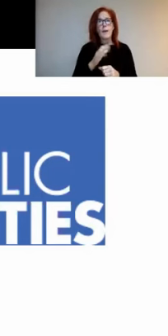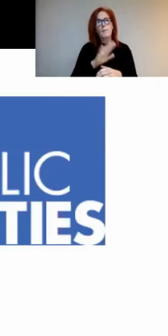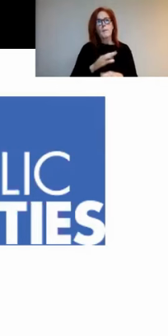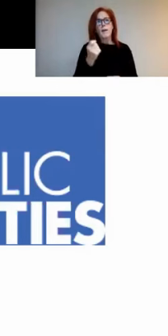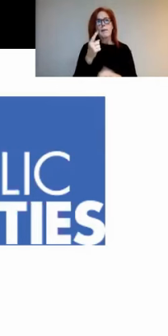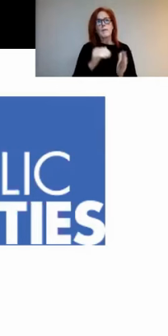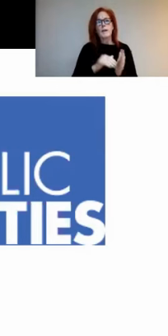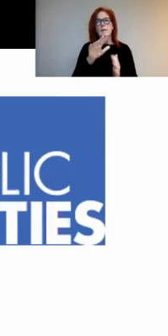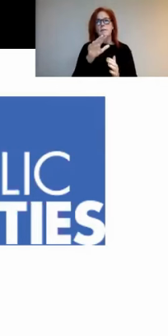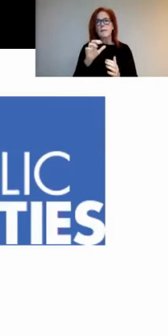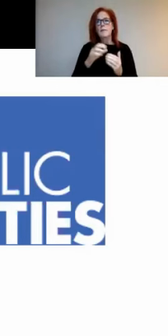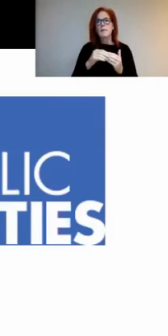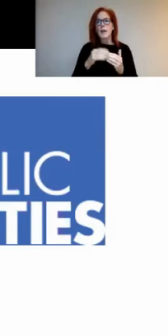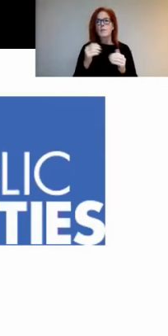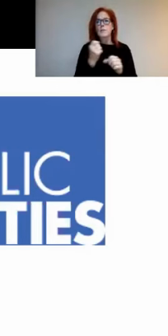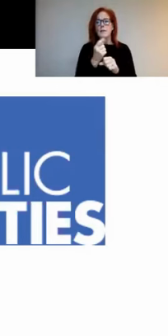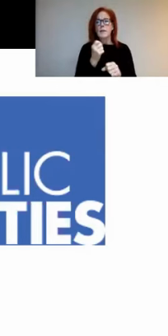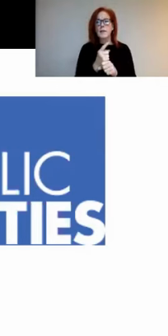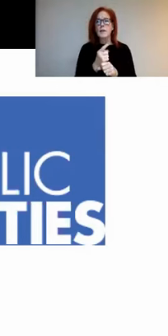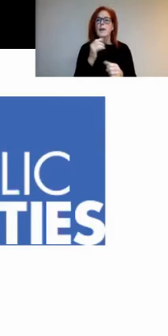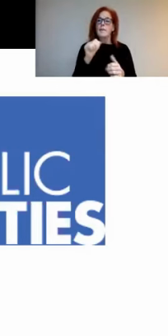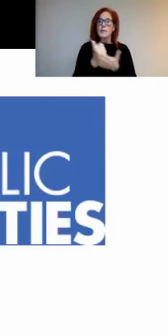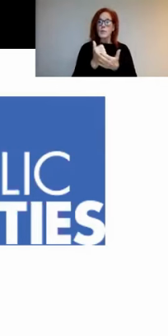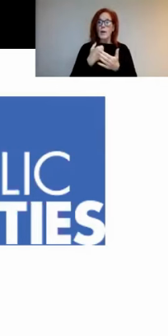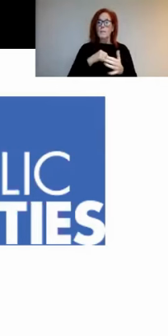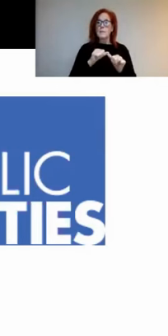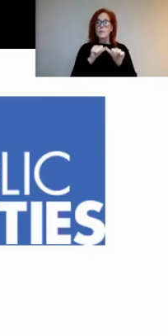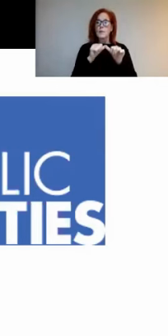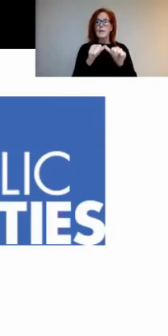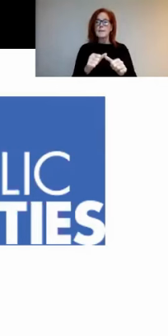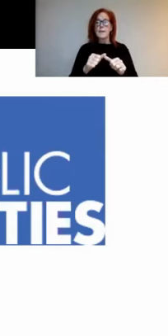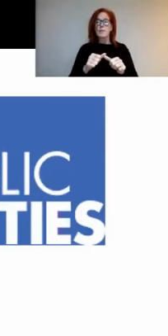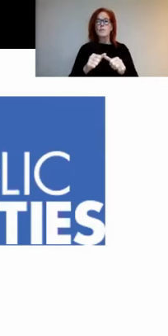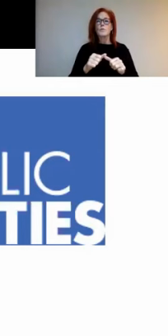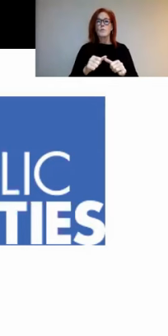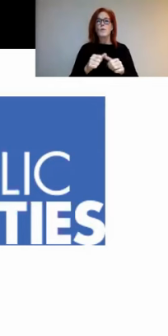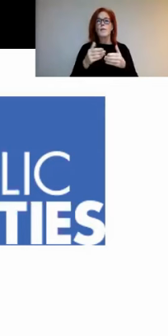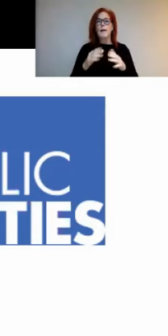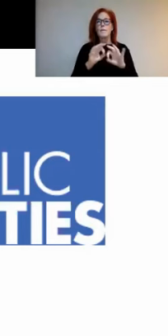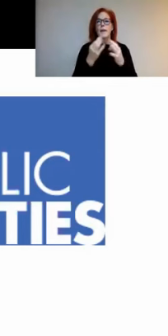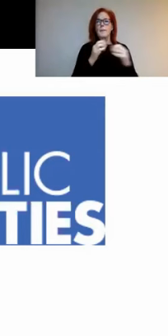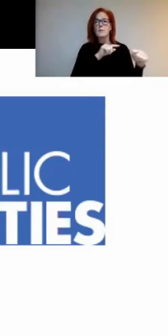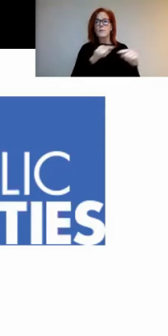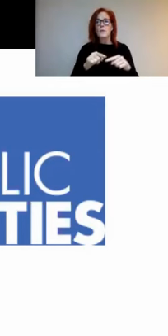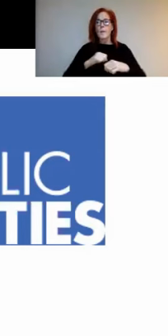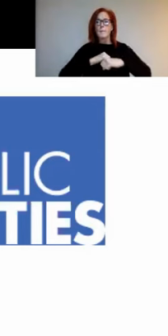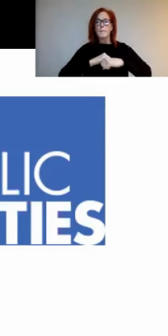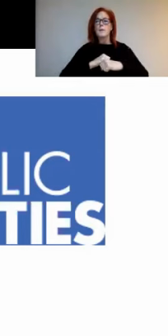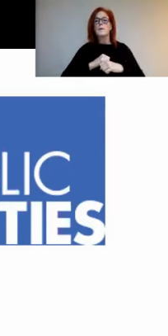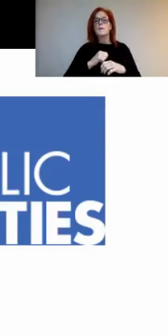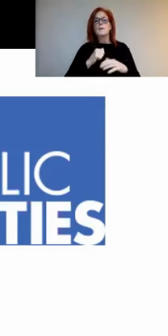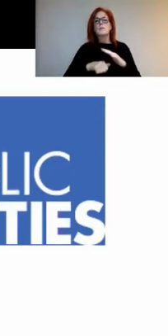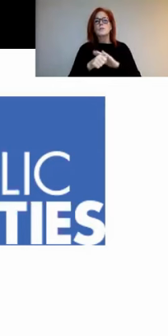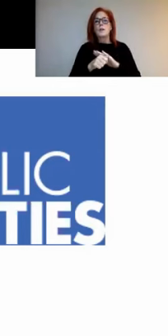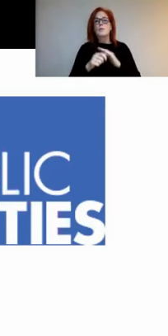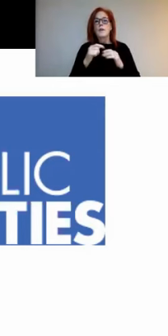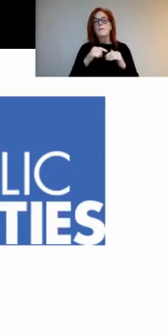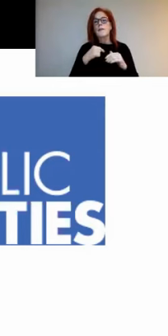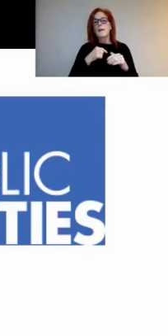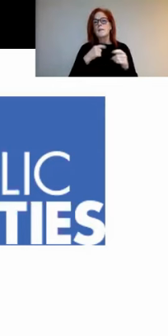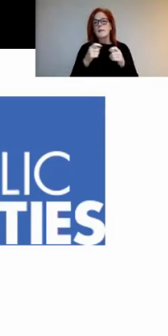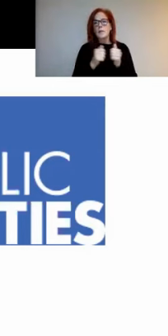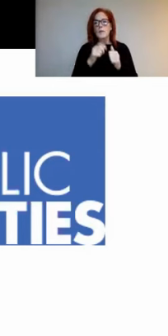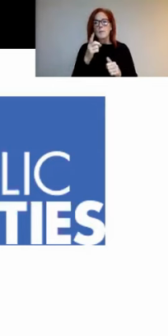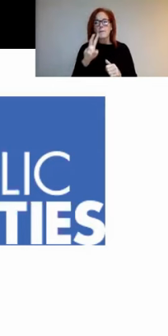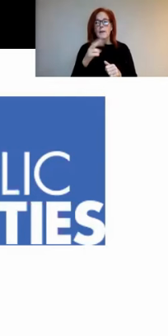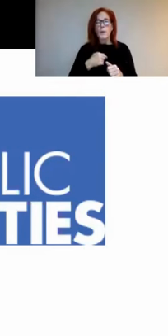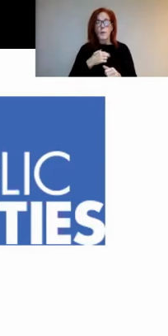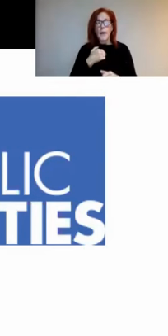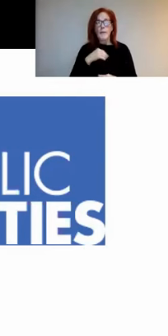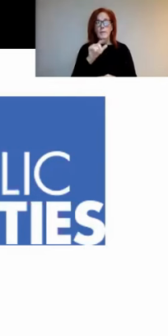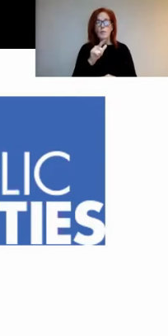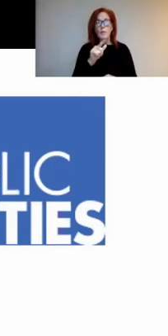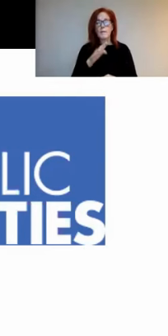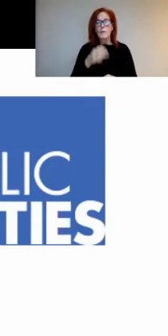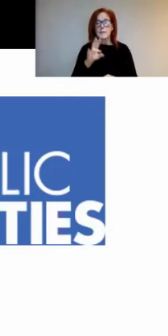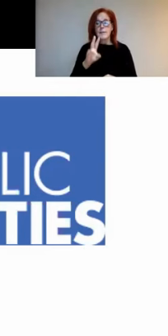Anything else that you would like to put in the chat before I move on, Michele? I'm sorry if I didn't get everything you planned to say.